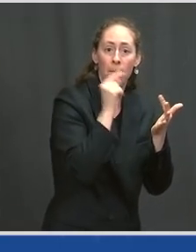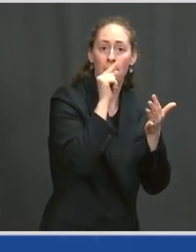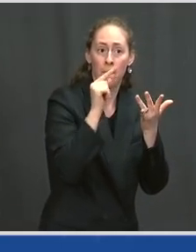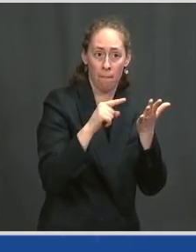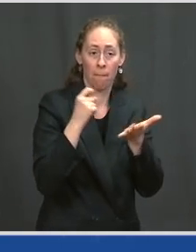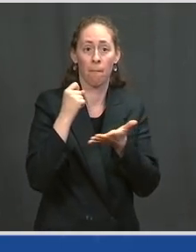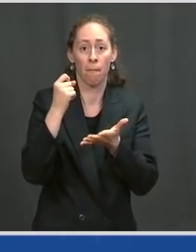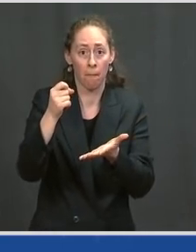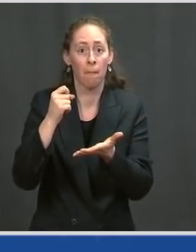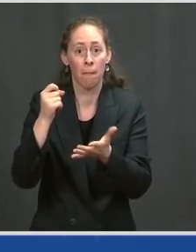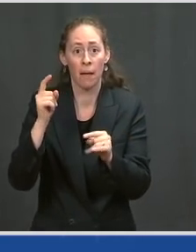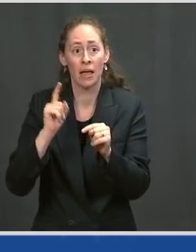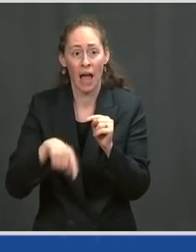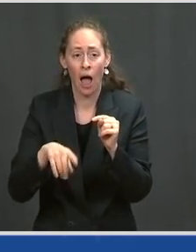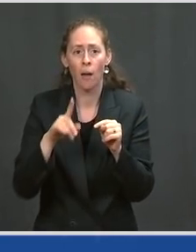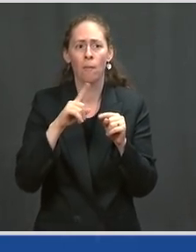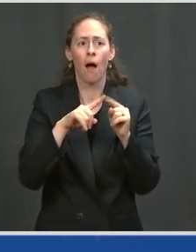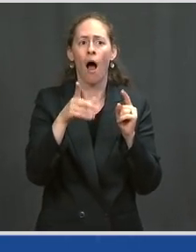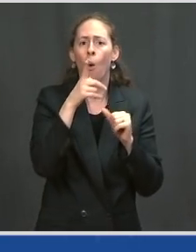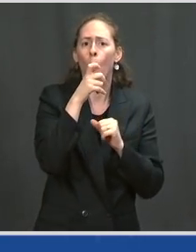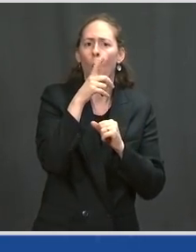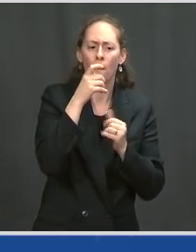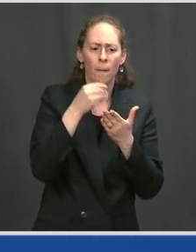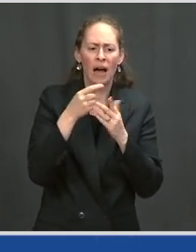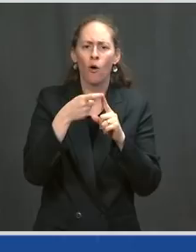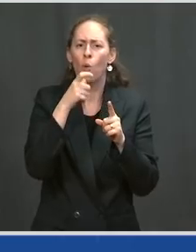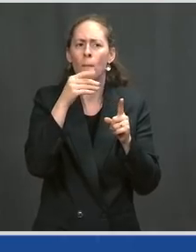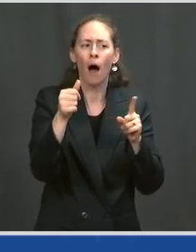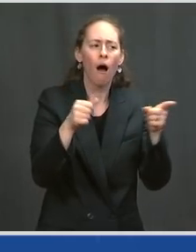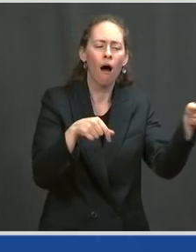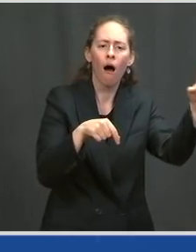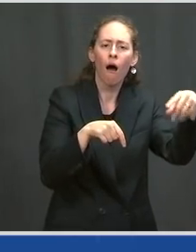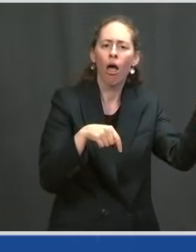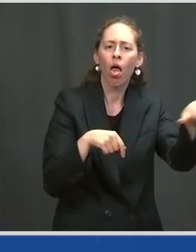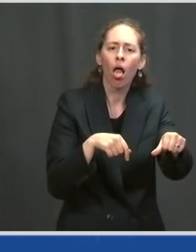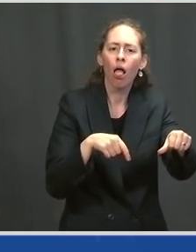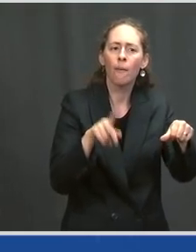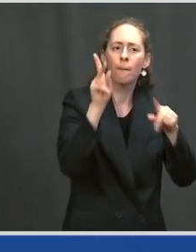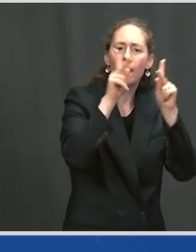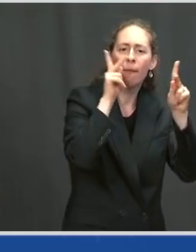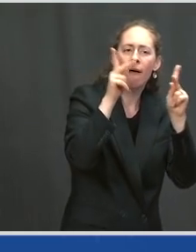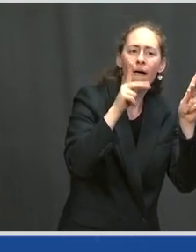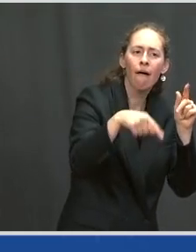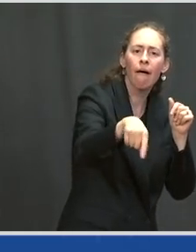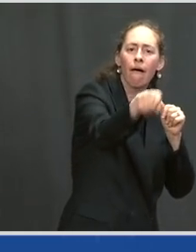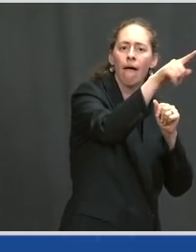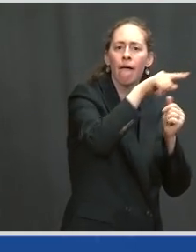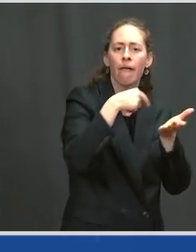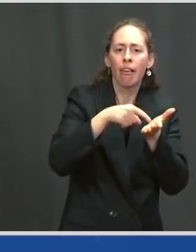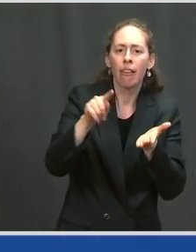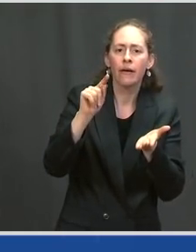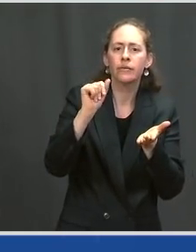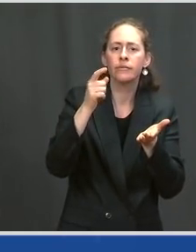And it went from the American people to American businesses, many of them big businesses, to help them get through this pandemic